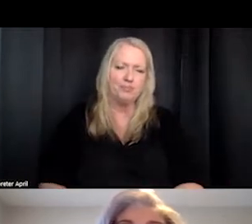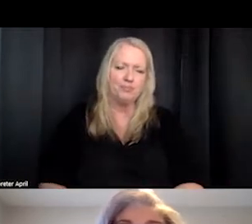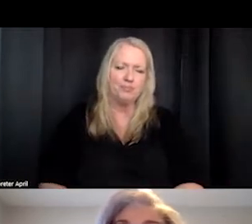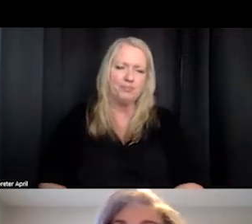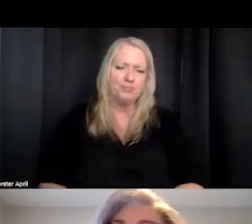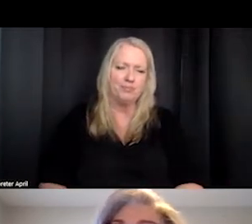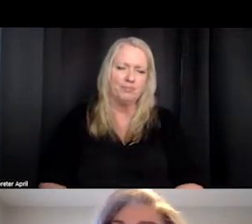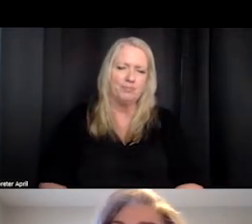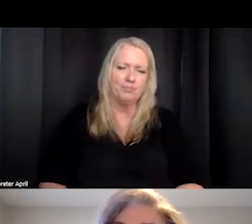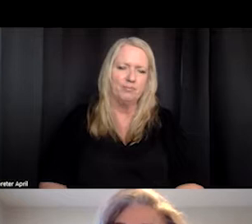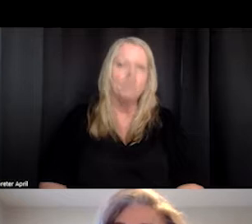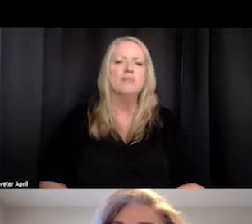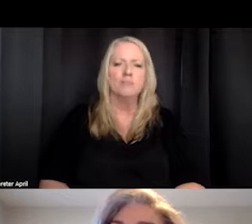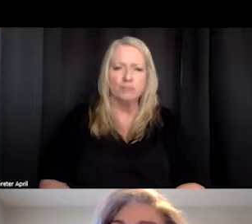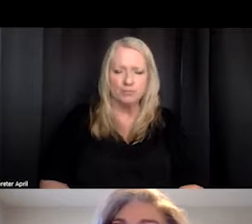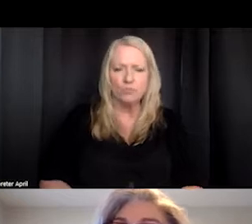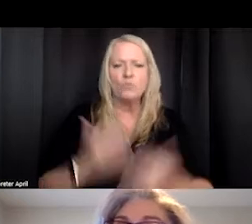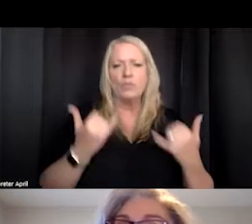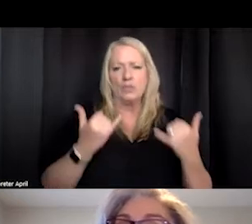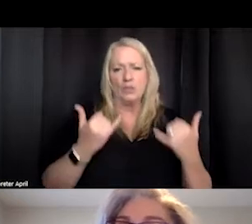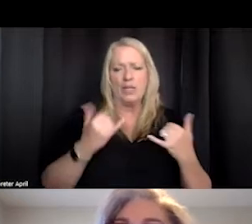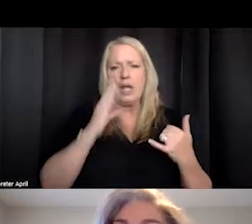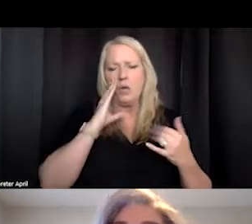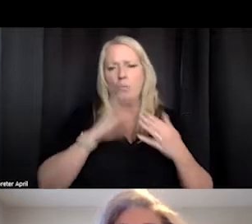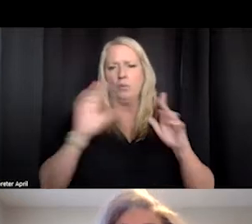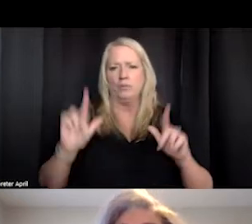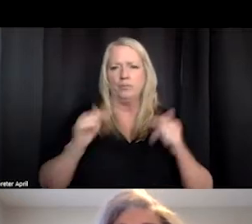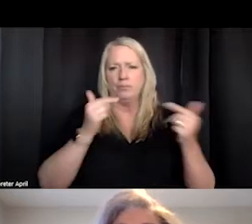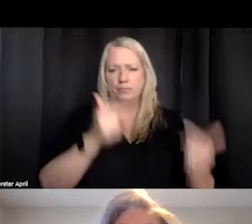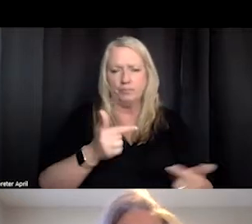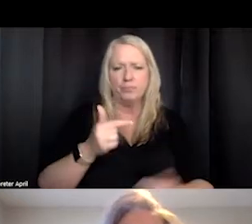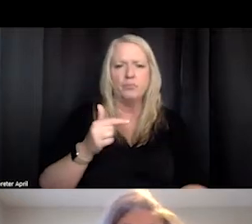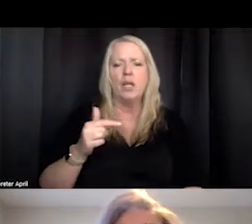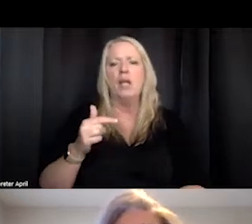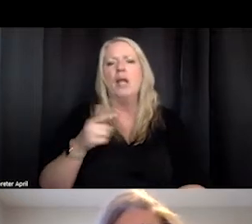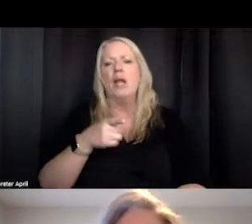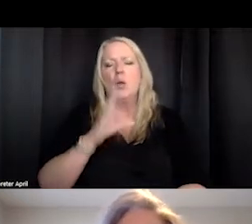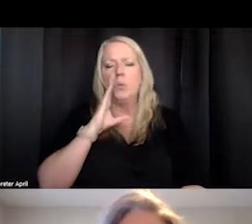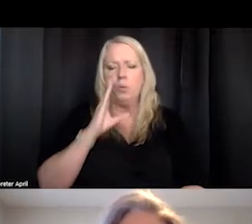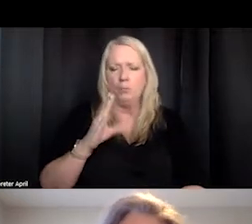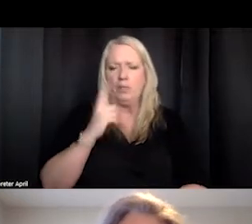RIGHTY. WE ARE GOING TO SHIFT THE FOCUS TO, TO A NEWER PROVISION. THAT IS CREATING A LOT OF BUZZ